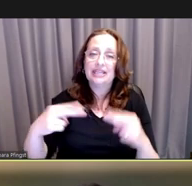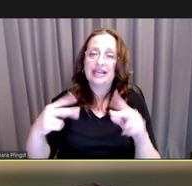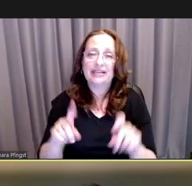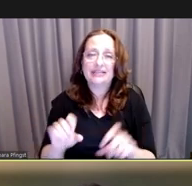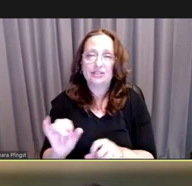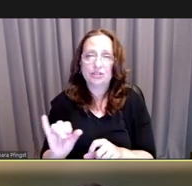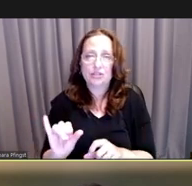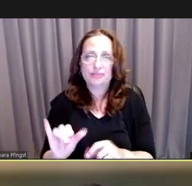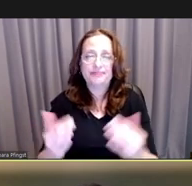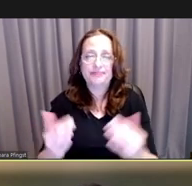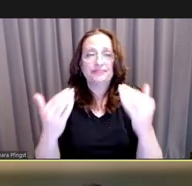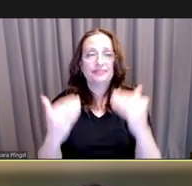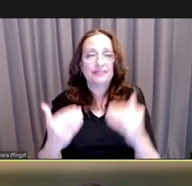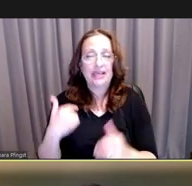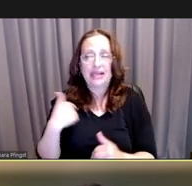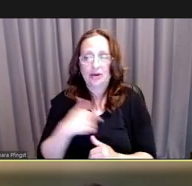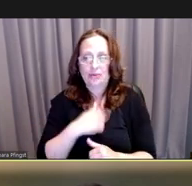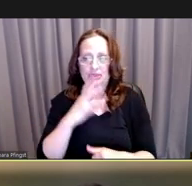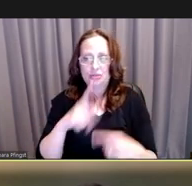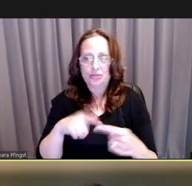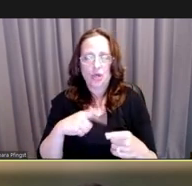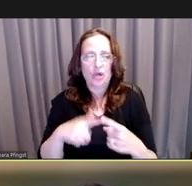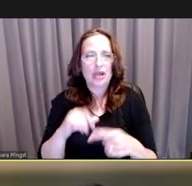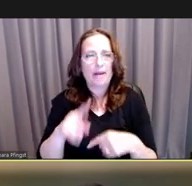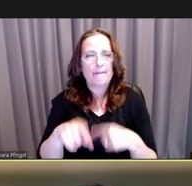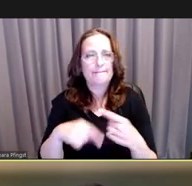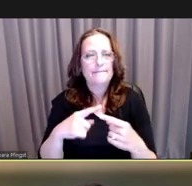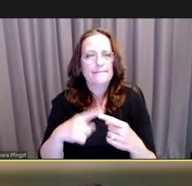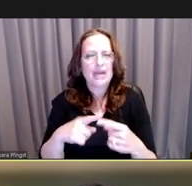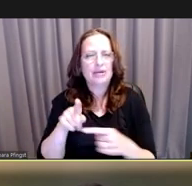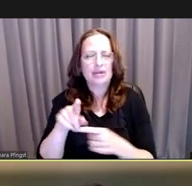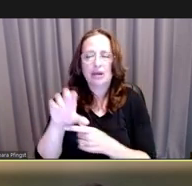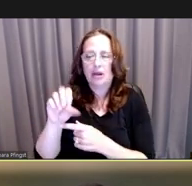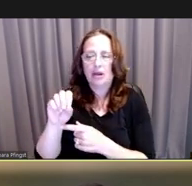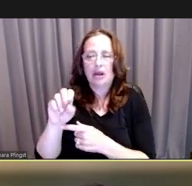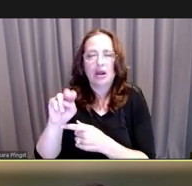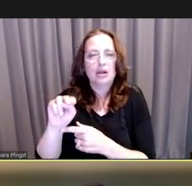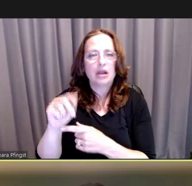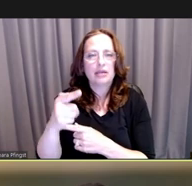now on what we call congenital hearing loss -- this is a child who is born with whatever